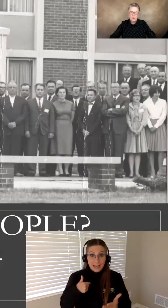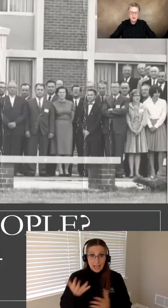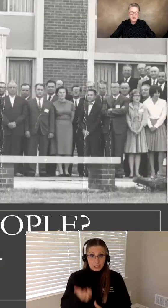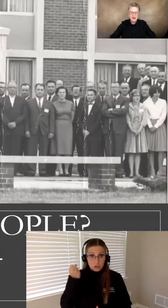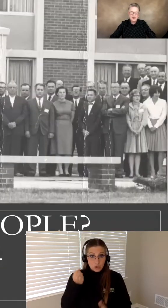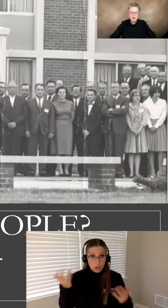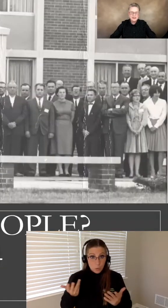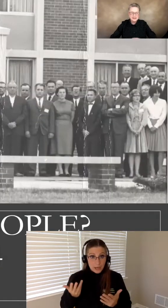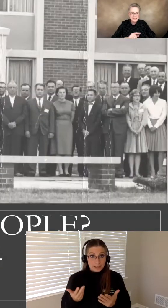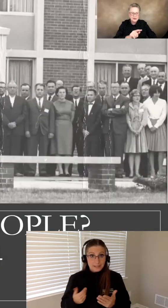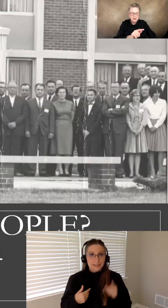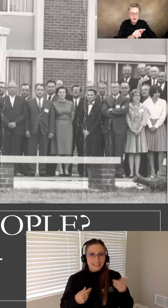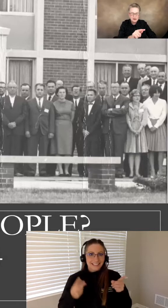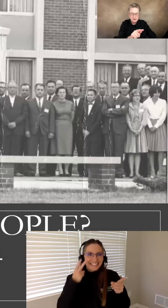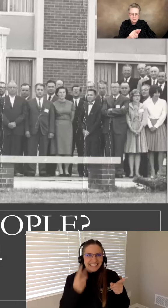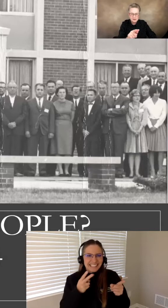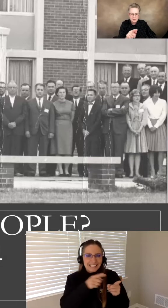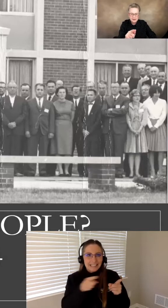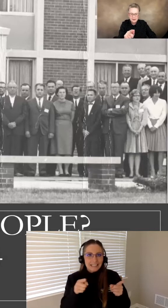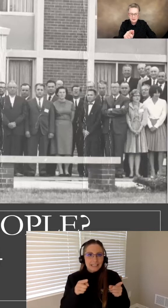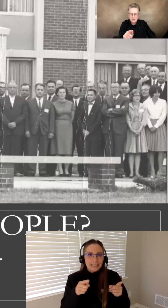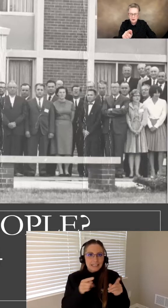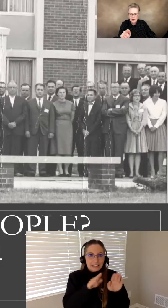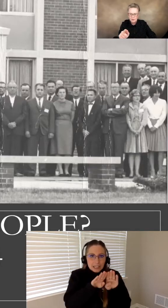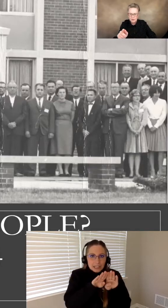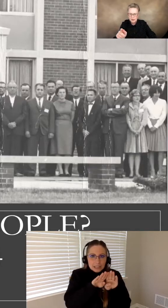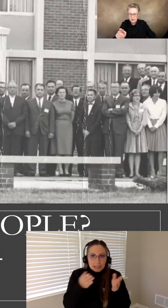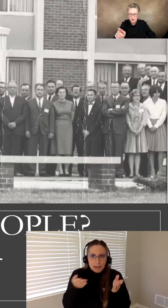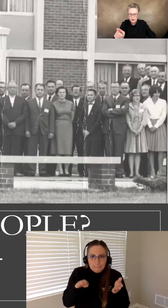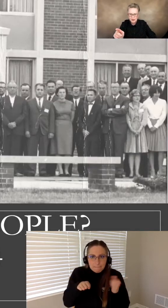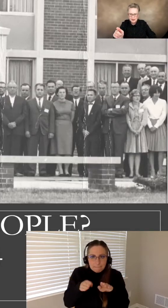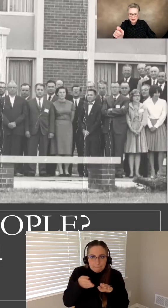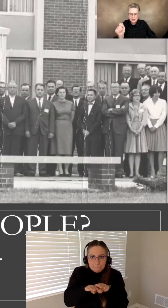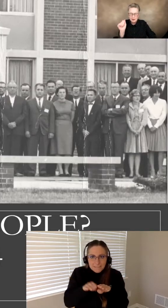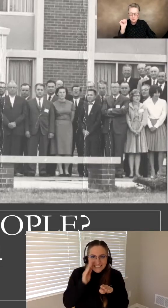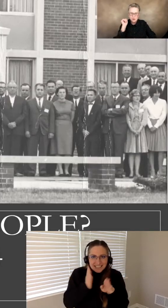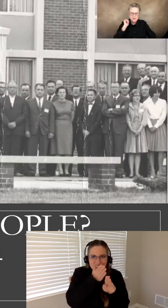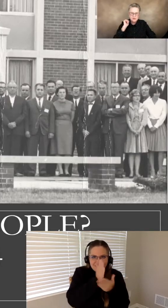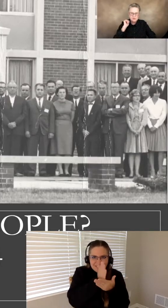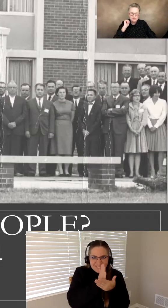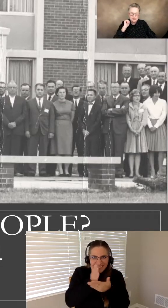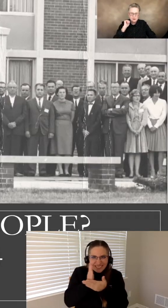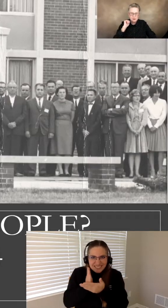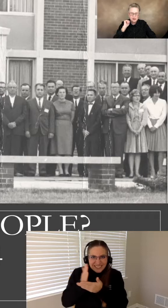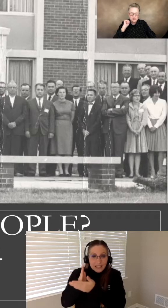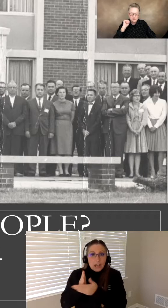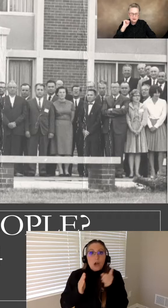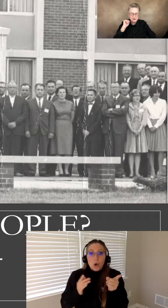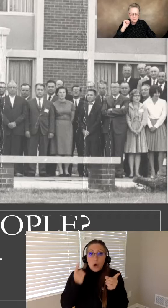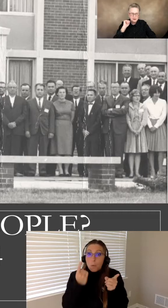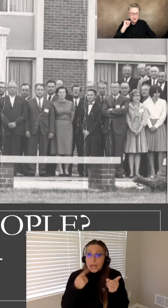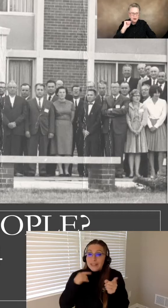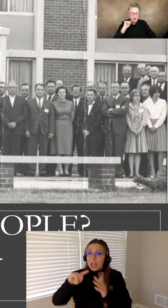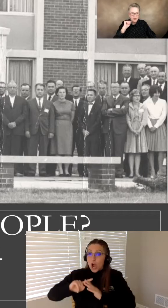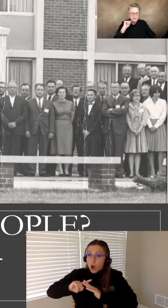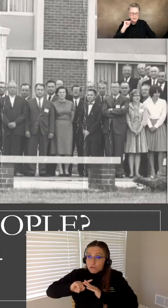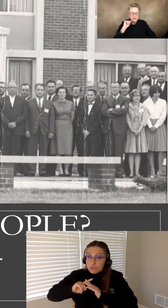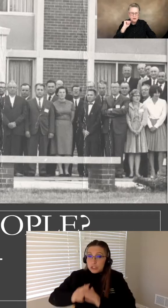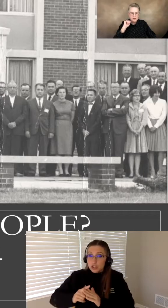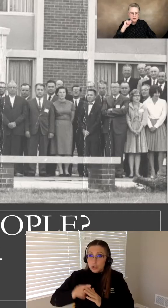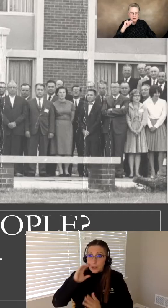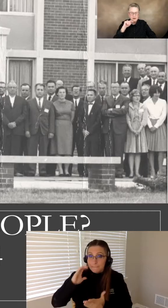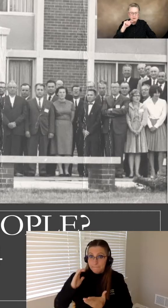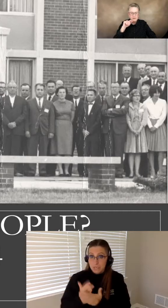she and you can see the wrinkles in the picture and it was one of the original pictures of